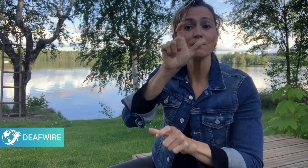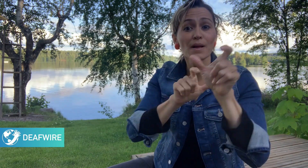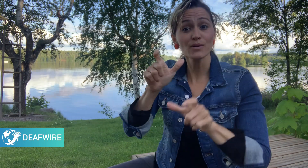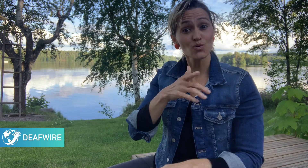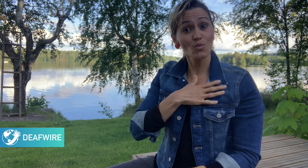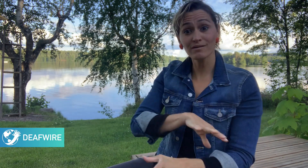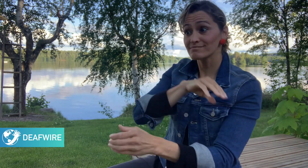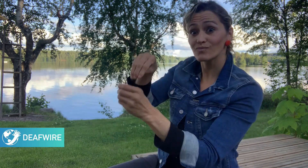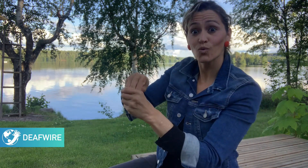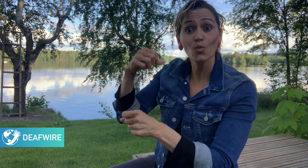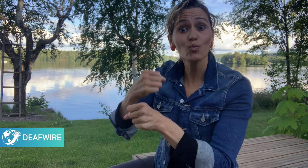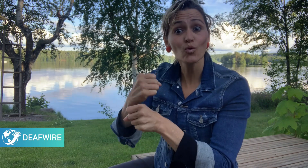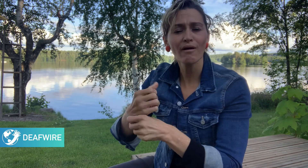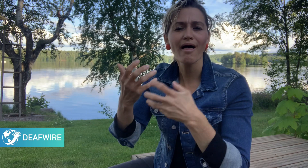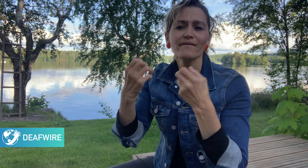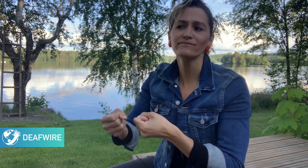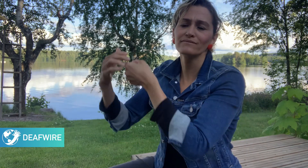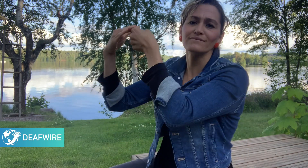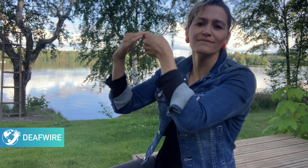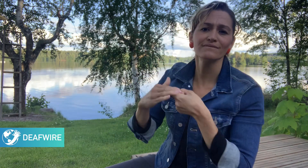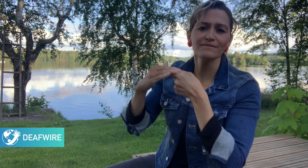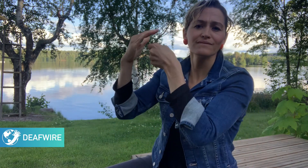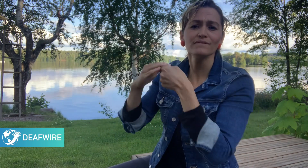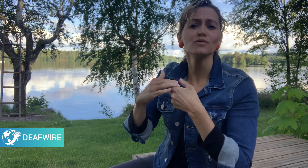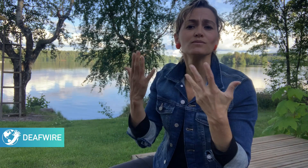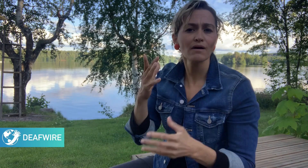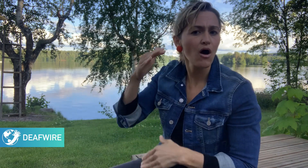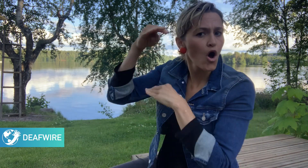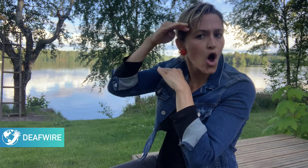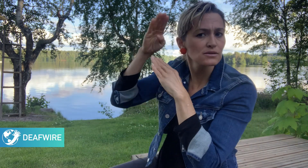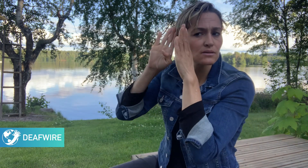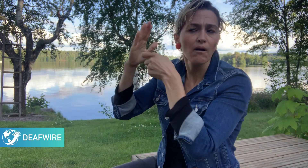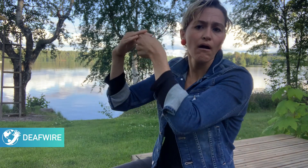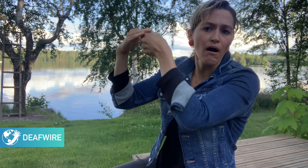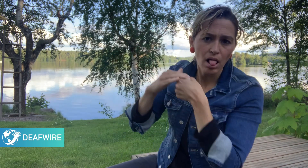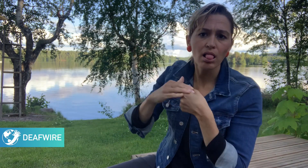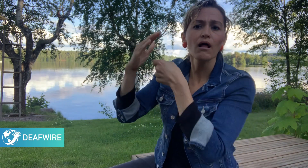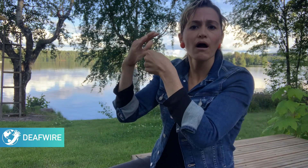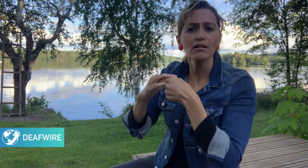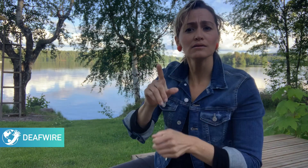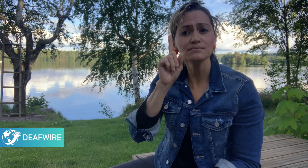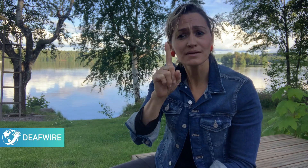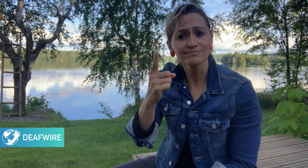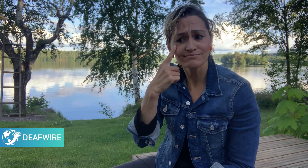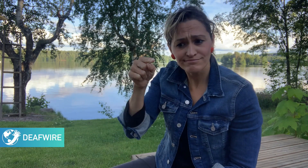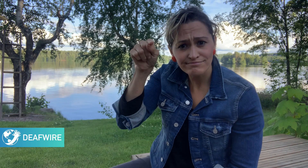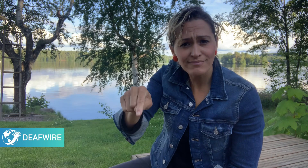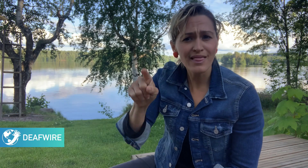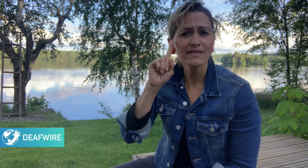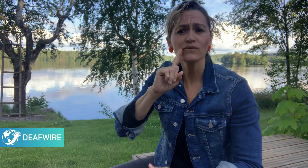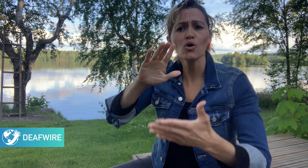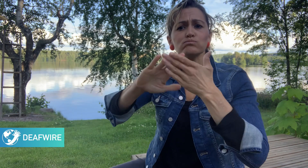but Black Deaf people are still unequal even